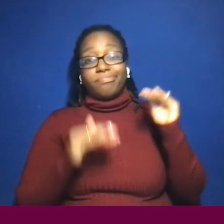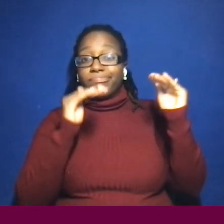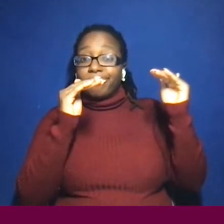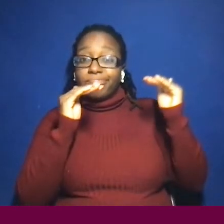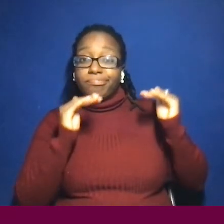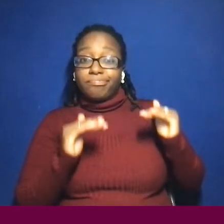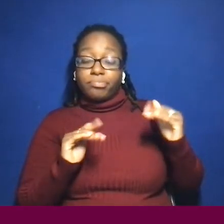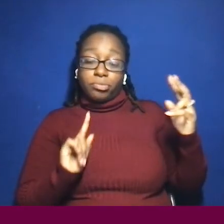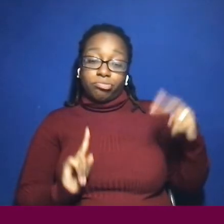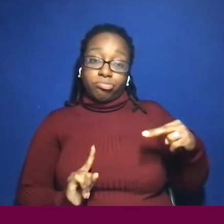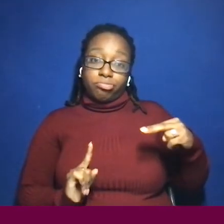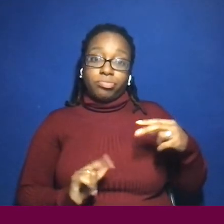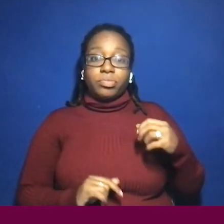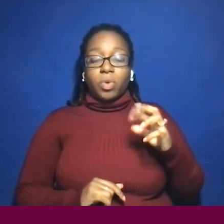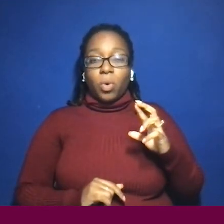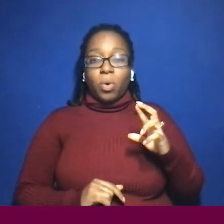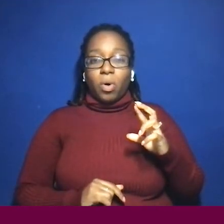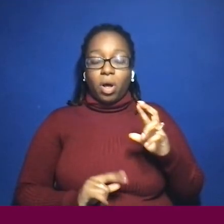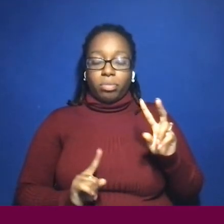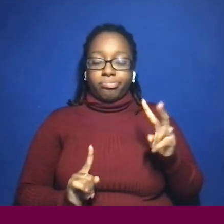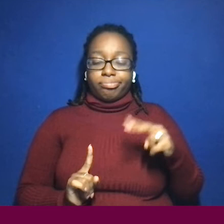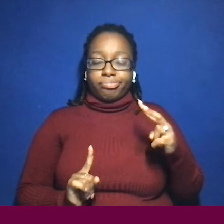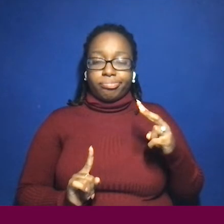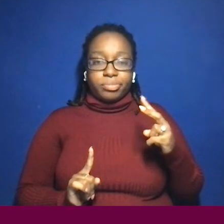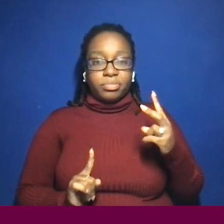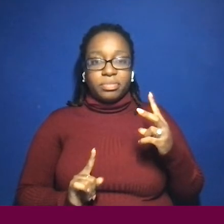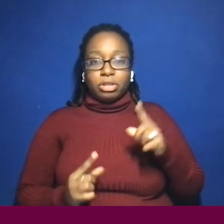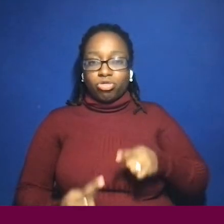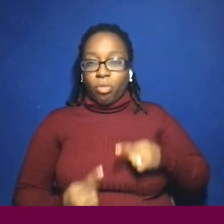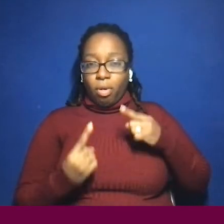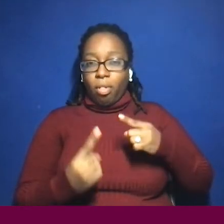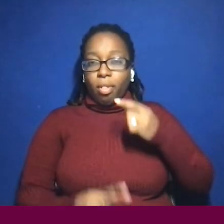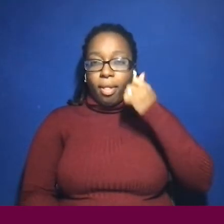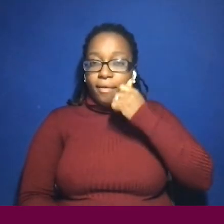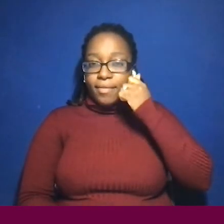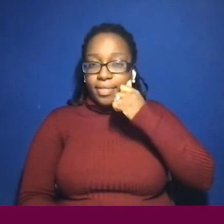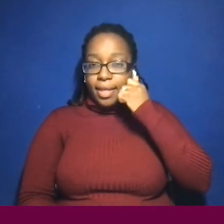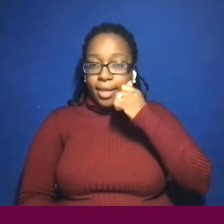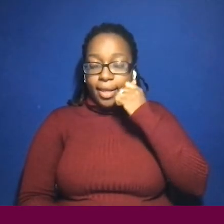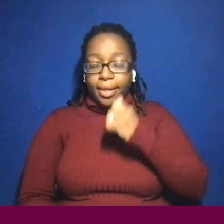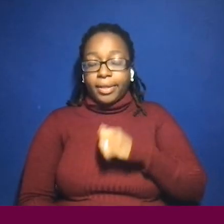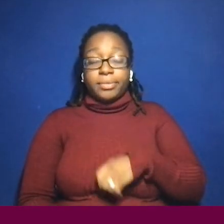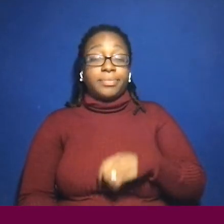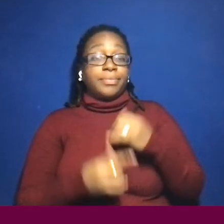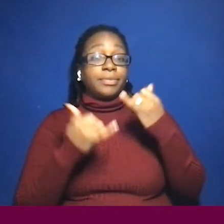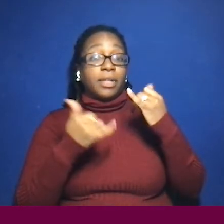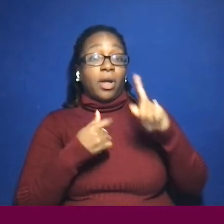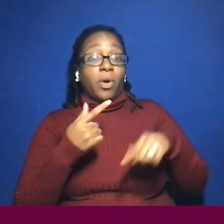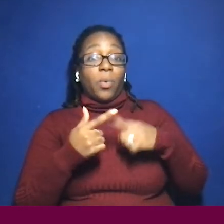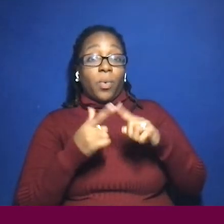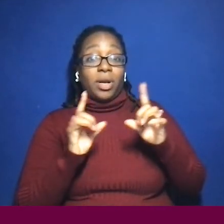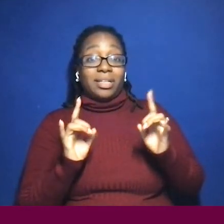day to day basis, have to struggle, and how that can be magnified in a disaster. And one